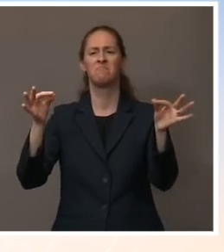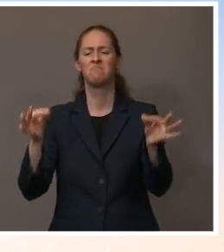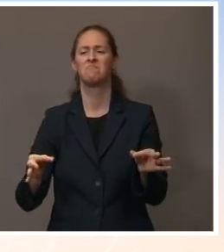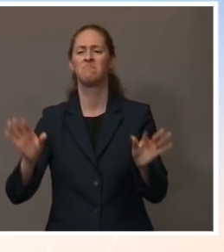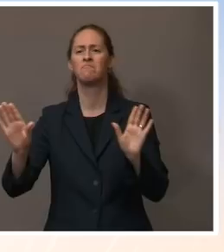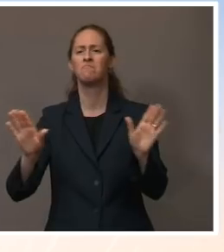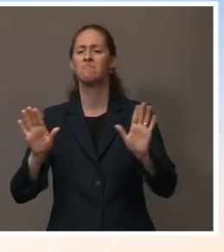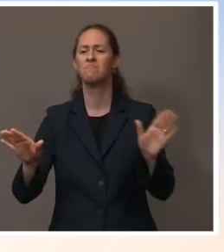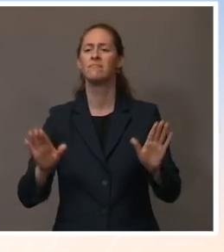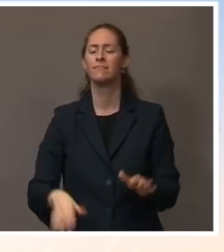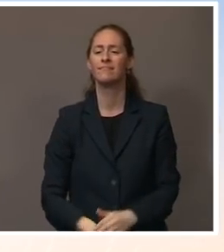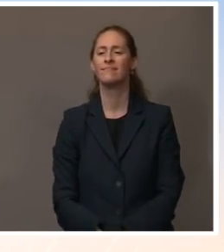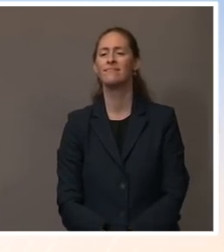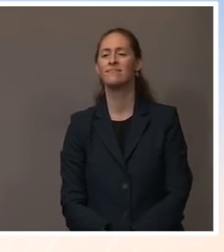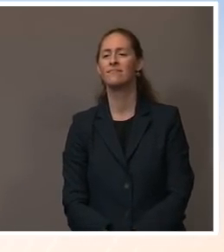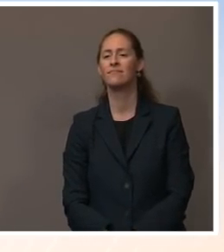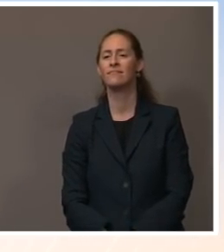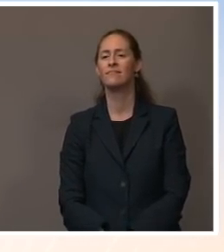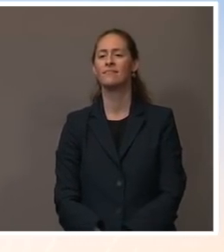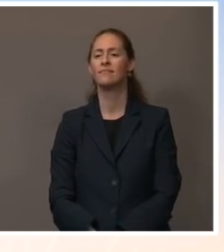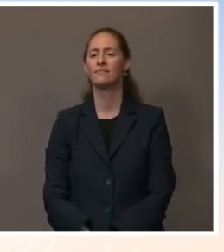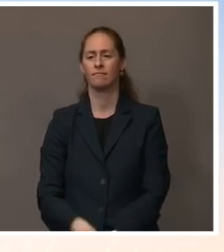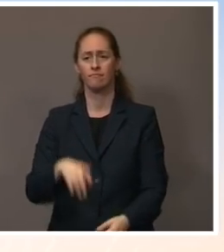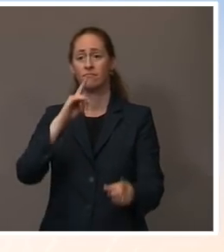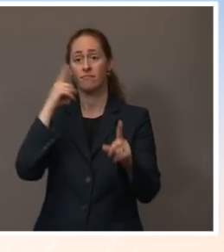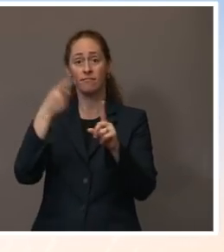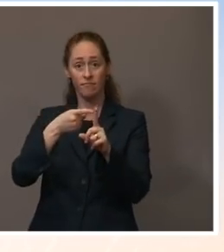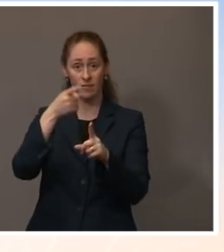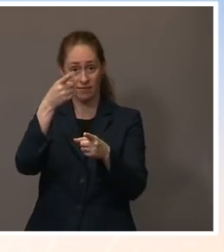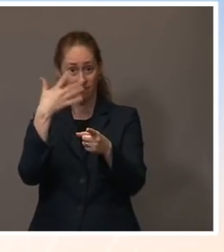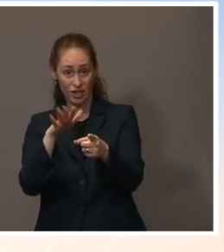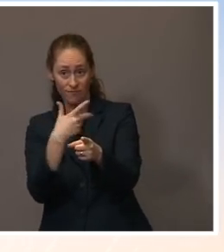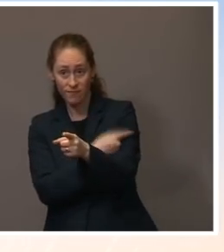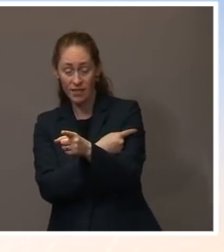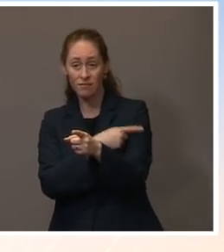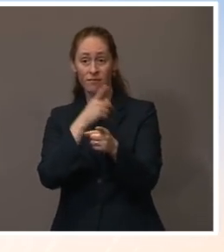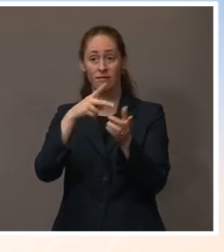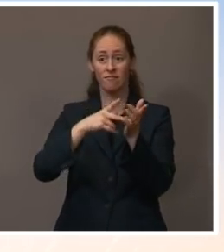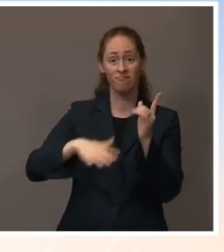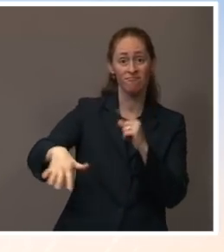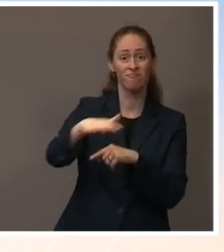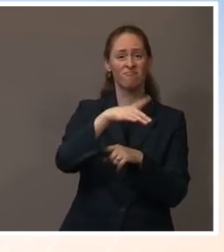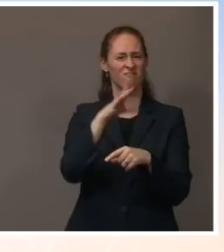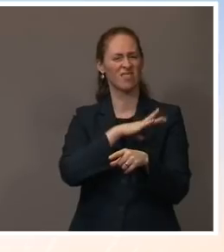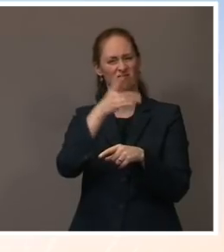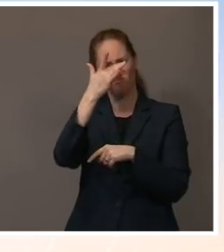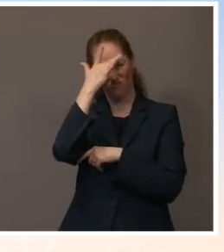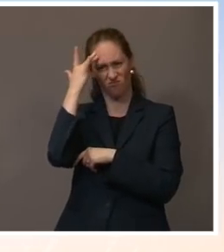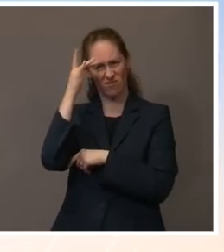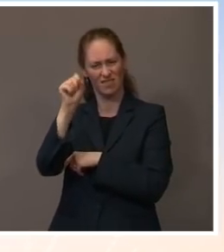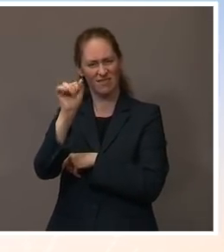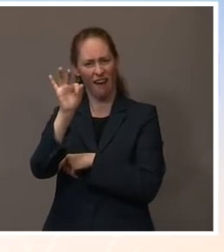is that if you're vaccinated, if your neighbors are vaccinated, then you're safe. Go ahead. The Press: Thank you, Jen. One quick --